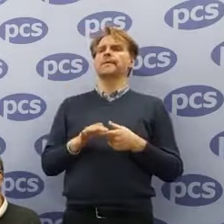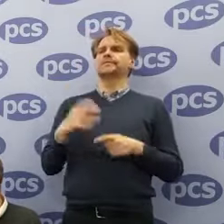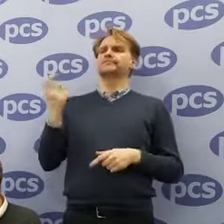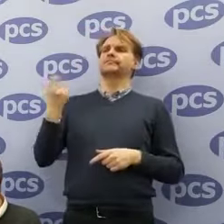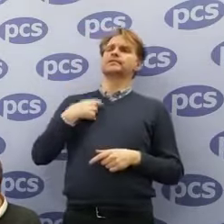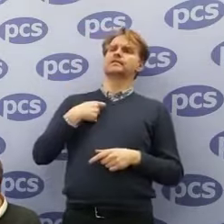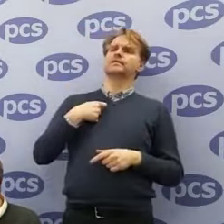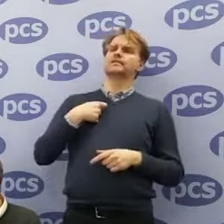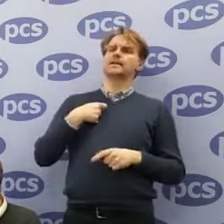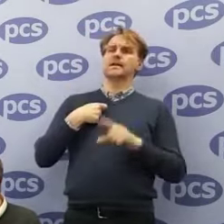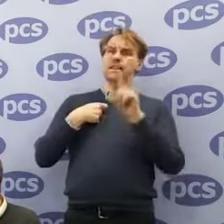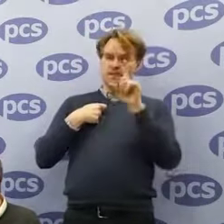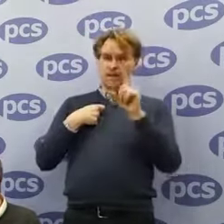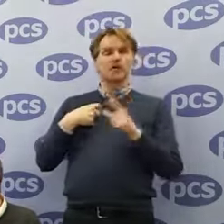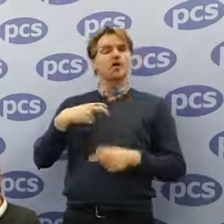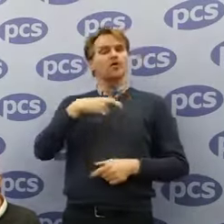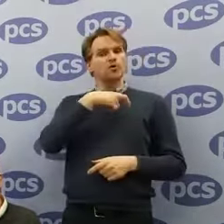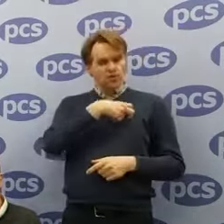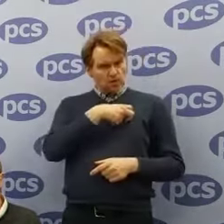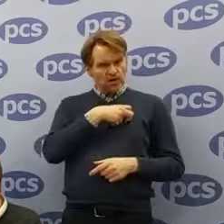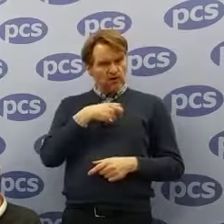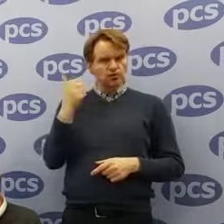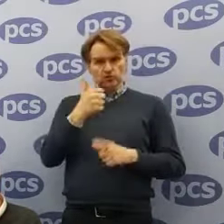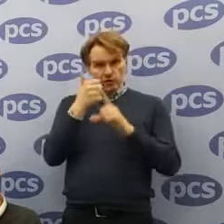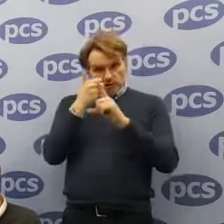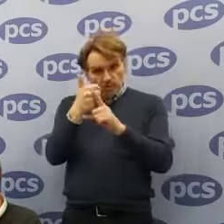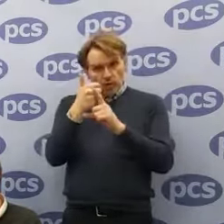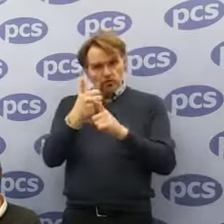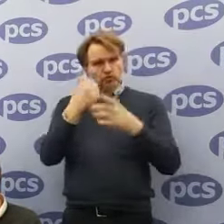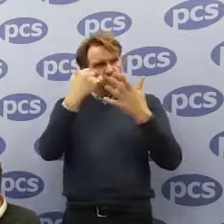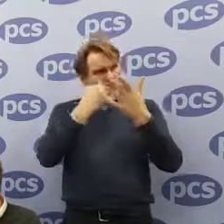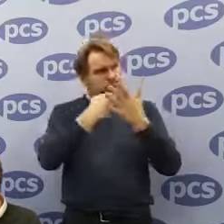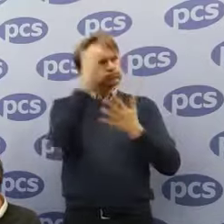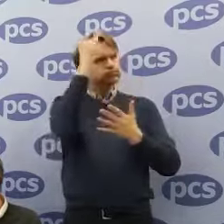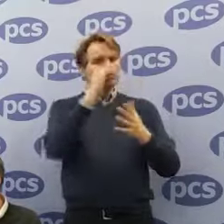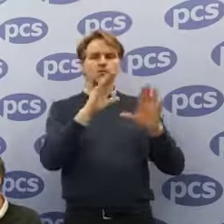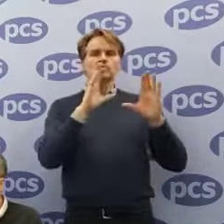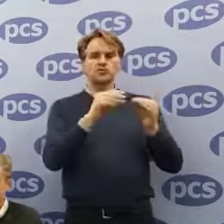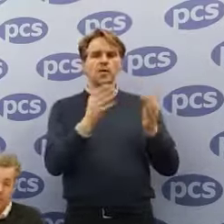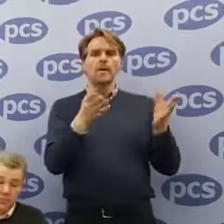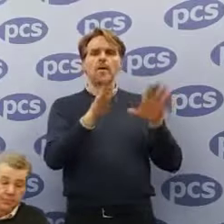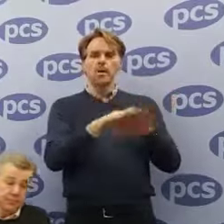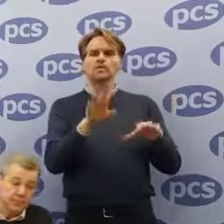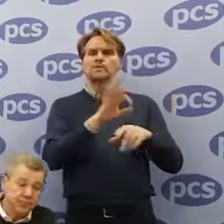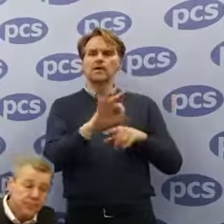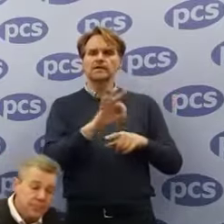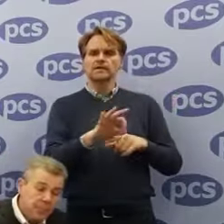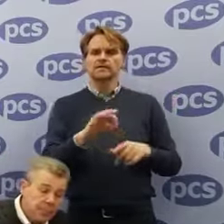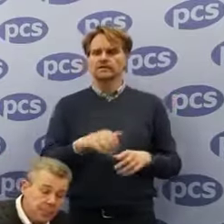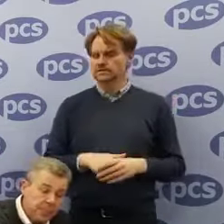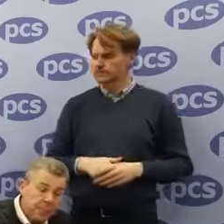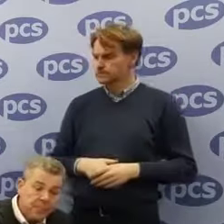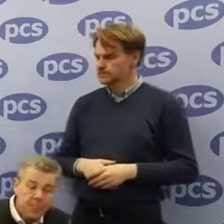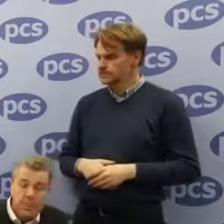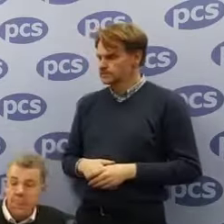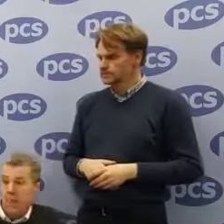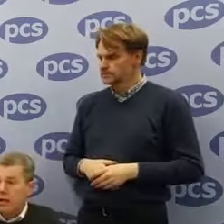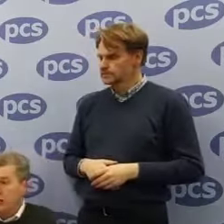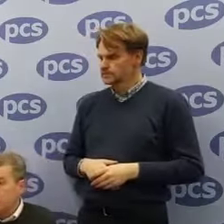has to be the union should oppose the office closures but fight for fair pay as well. Okay thank you and we've got a couple of questions which I'm going to